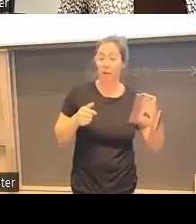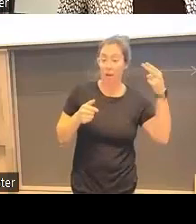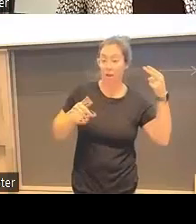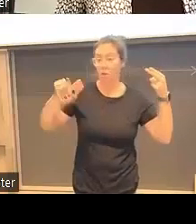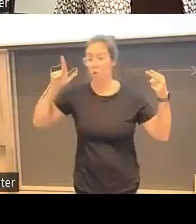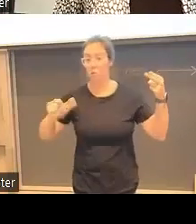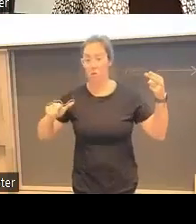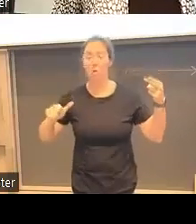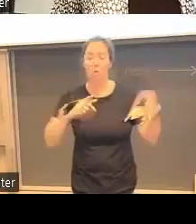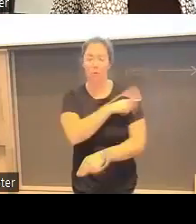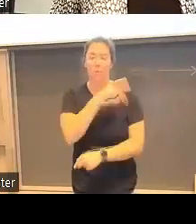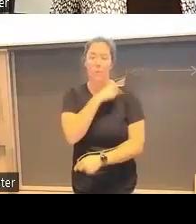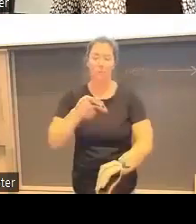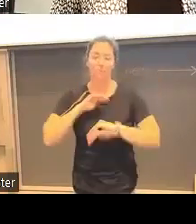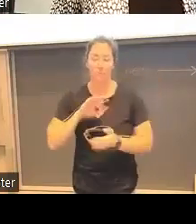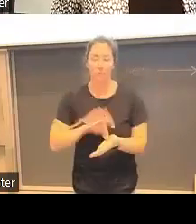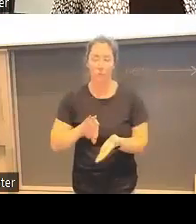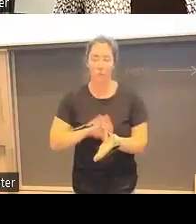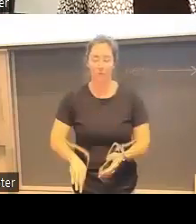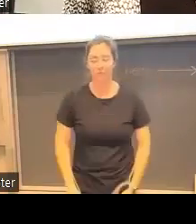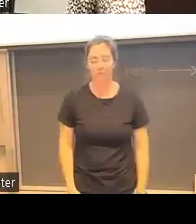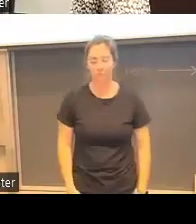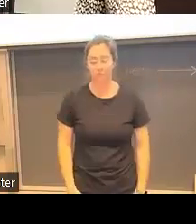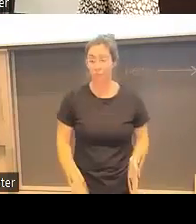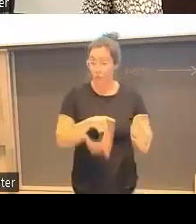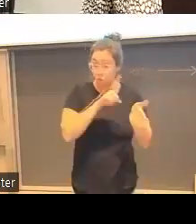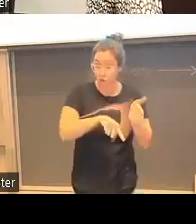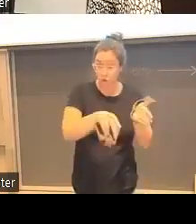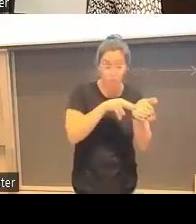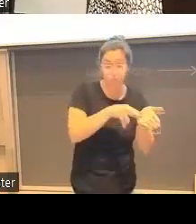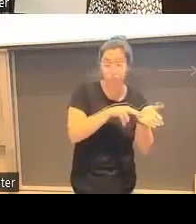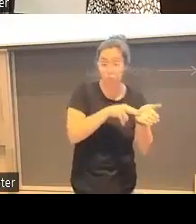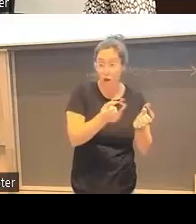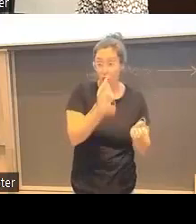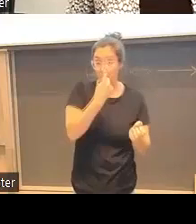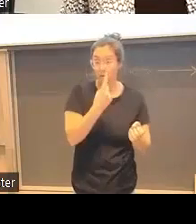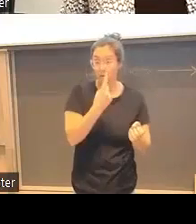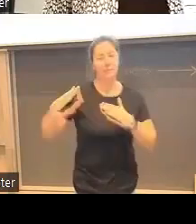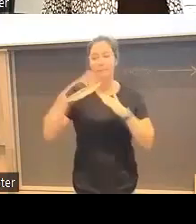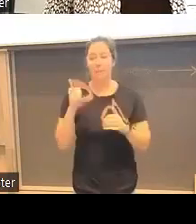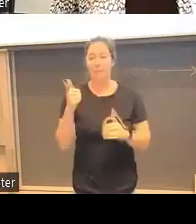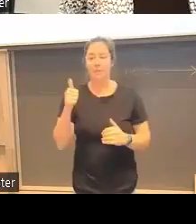satisfaction scores check for understanding is one of the top 10 safety practices recommended